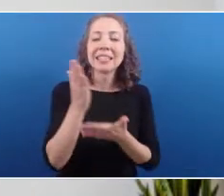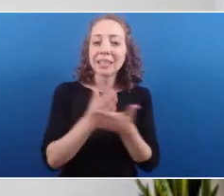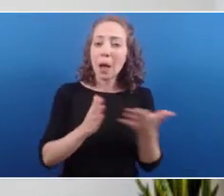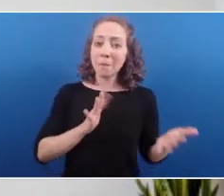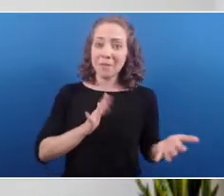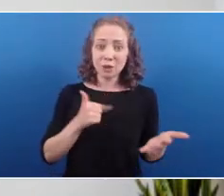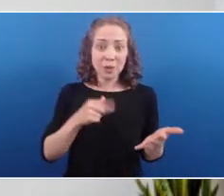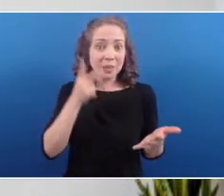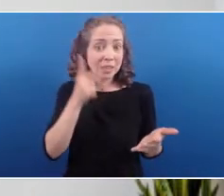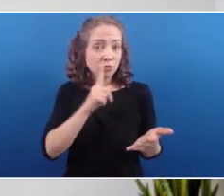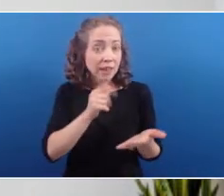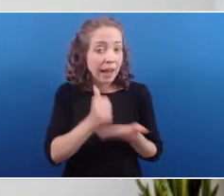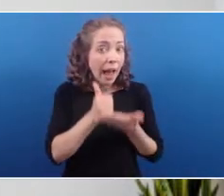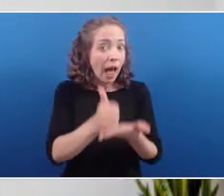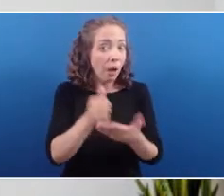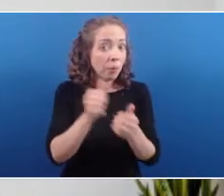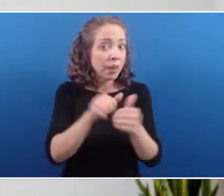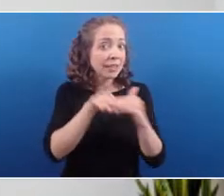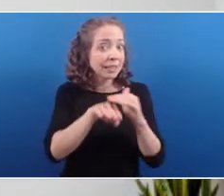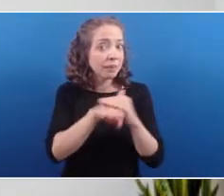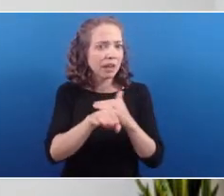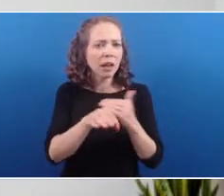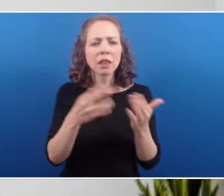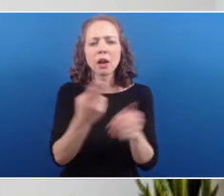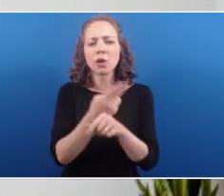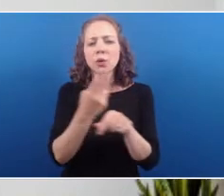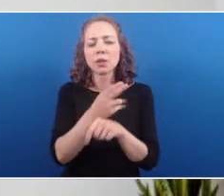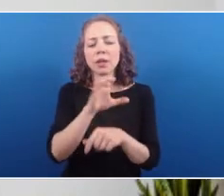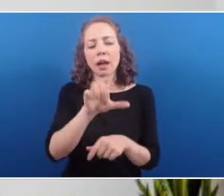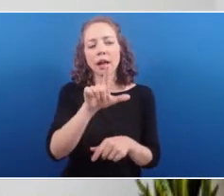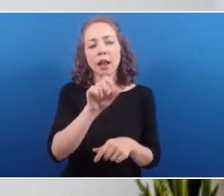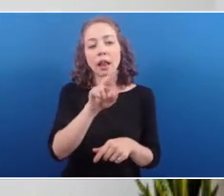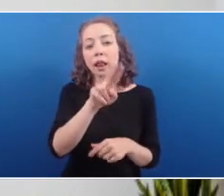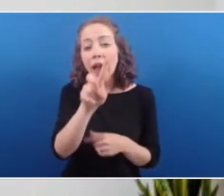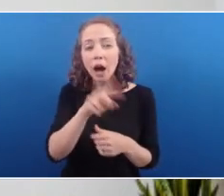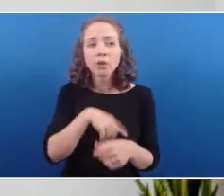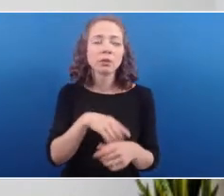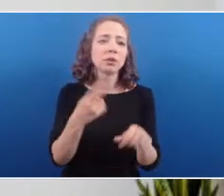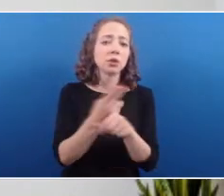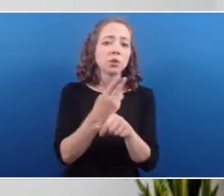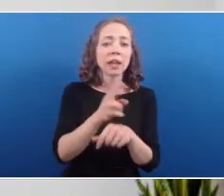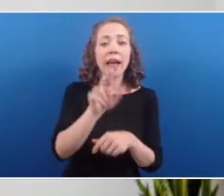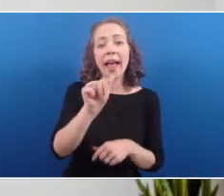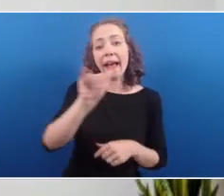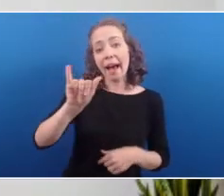help with accessibility, they’re using cloud connectivity, they’re using AI. So, you do need to switch some of these things on.